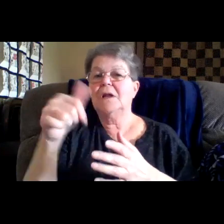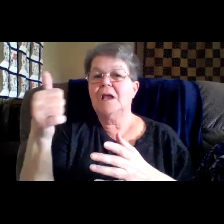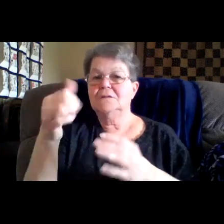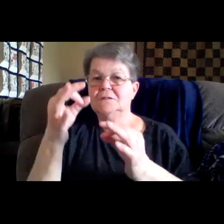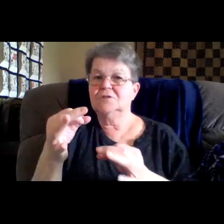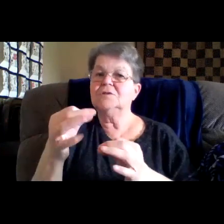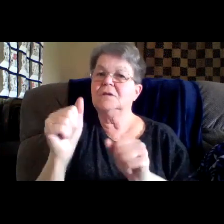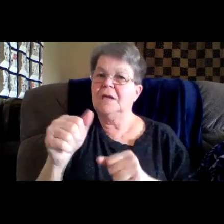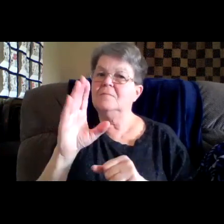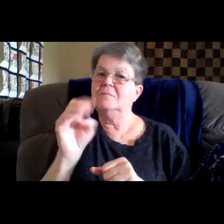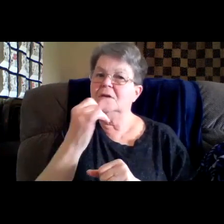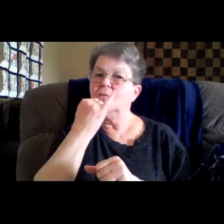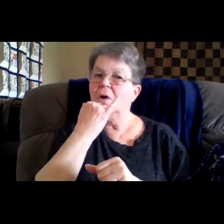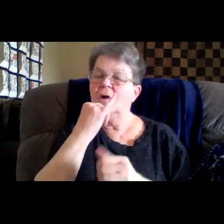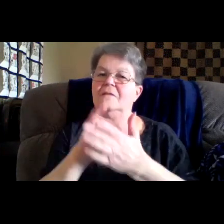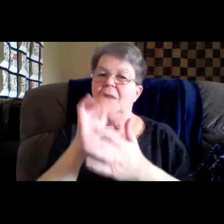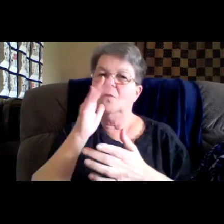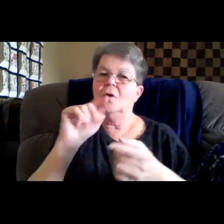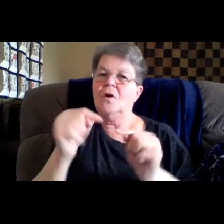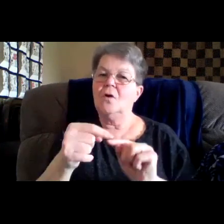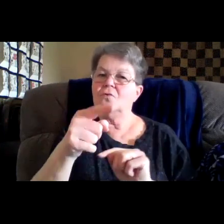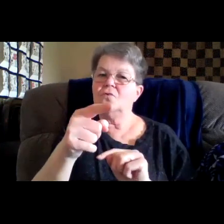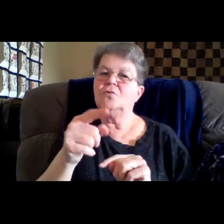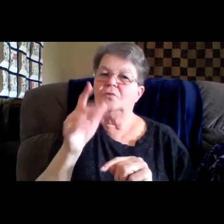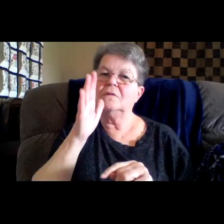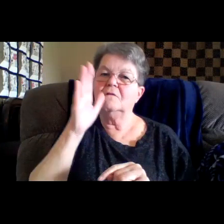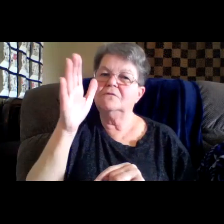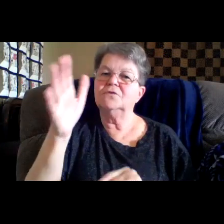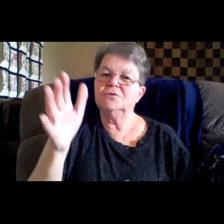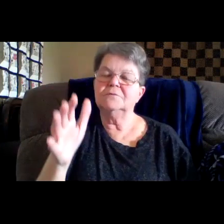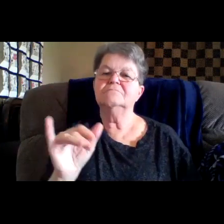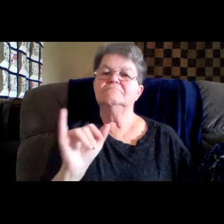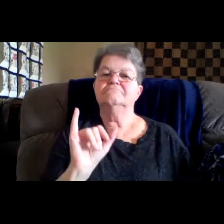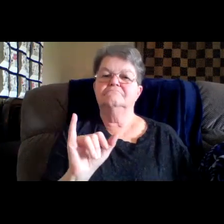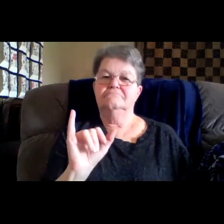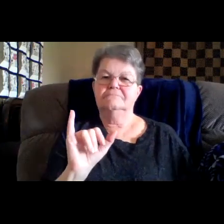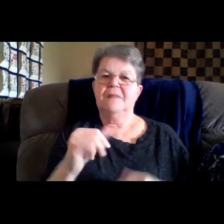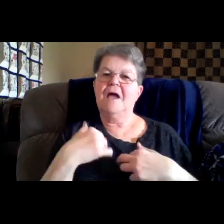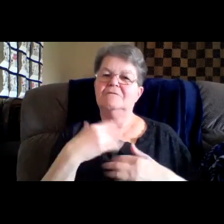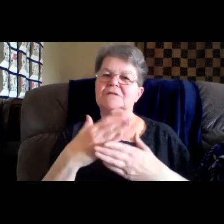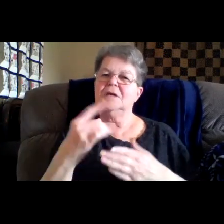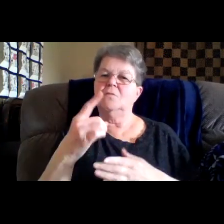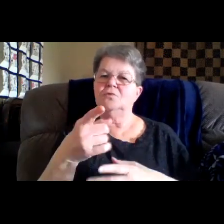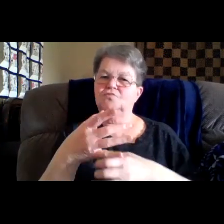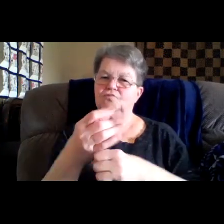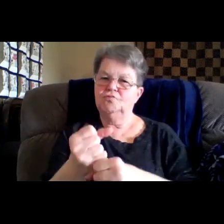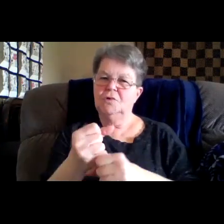That could happen, that could harm you in the long run. [Tina] Got it. And so having somebody that you trust to talk things through